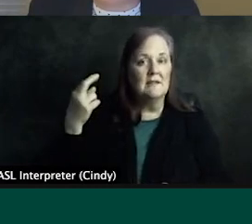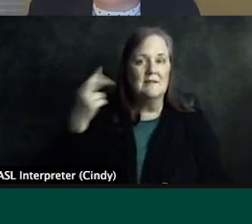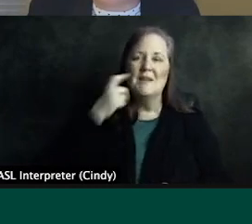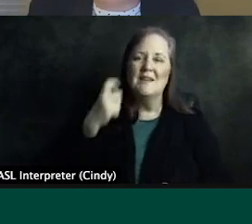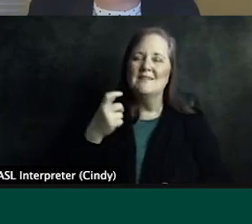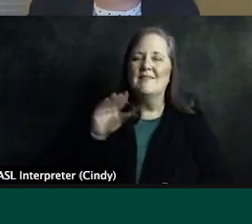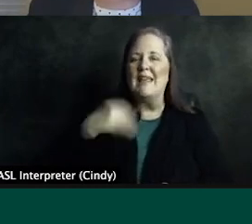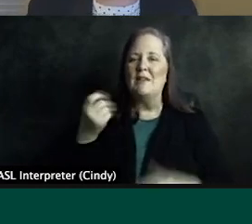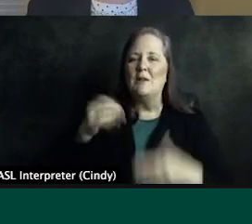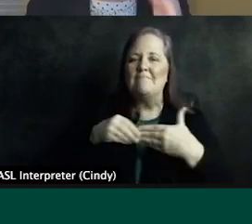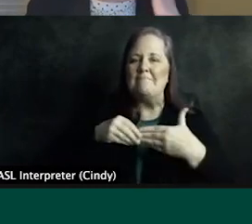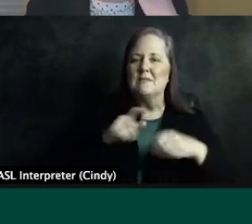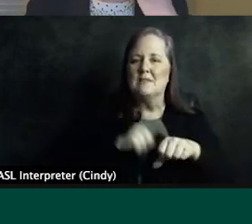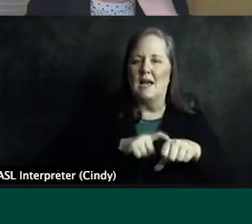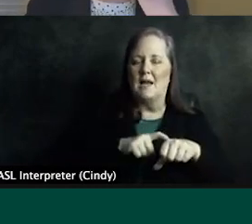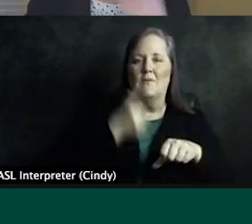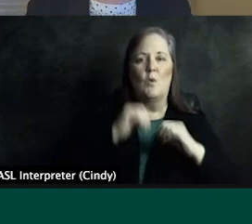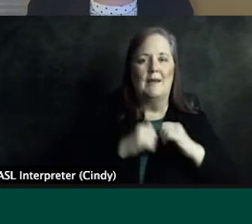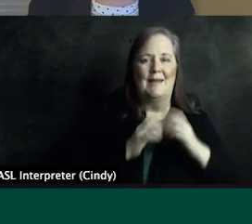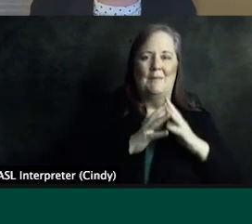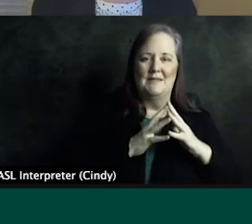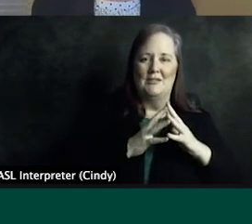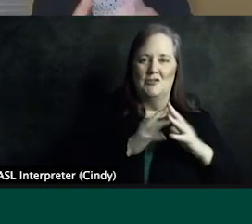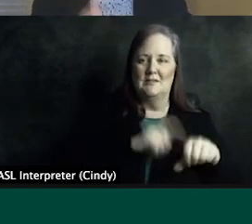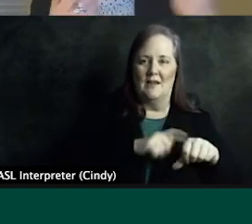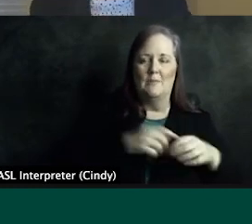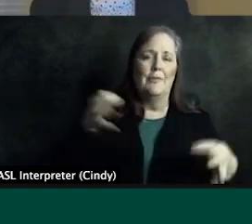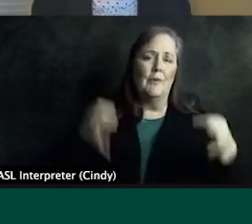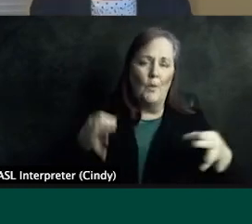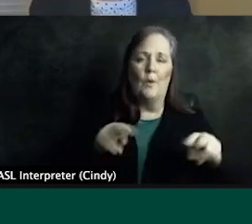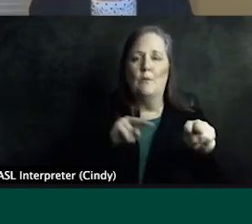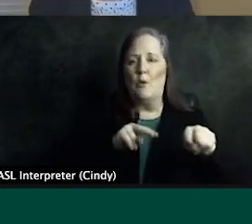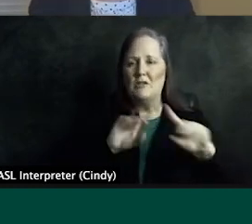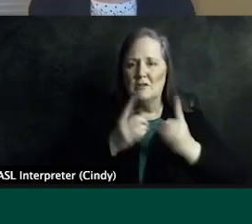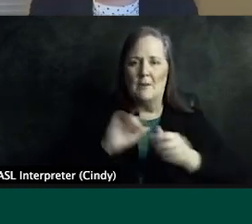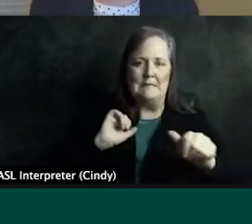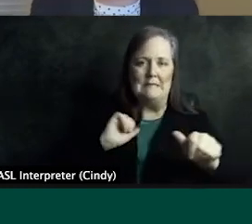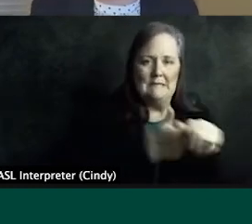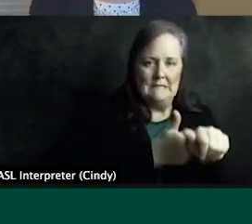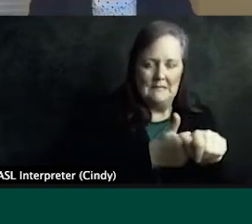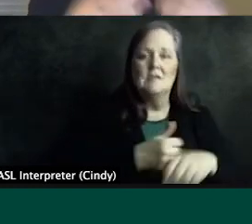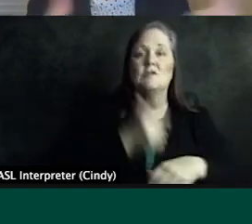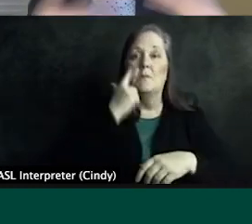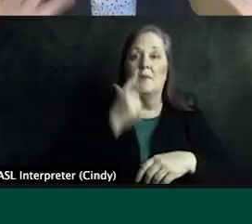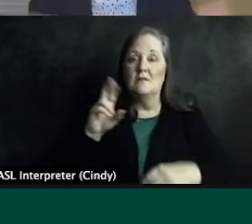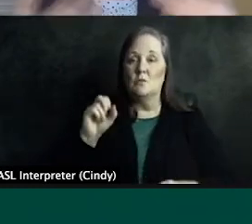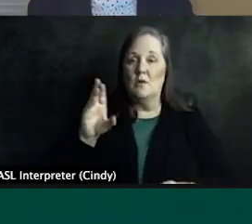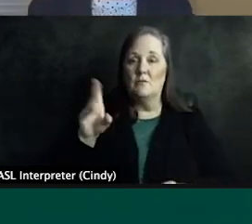It could be a factor when there is someone that is using the tool and using the tools to help them make a decision.